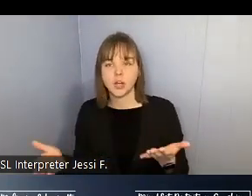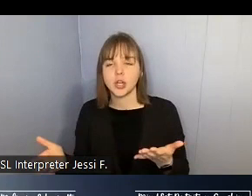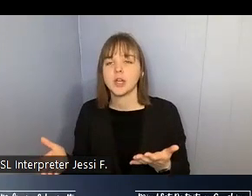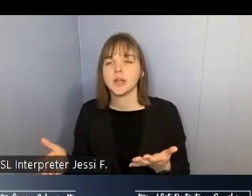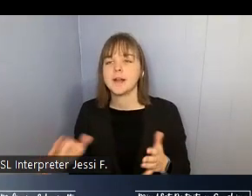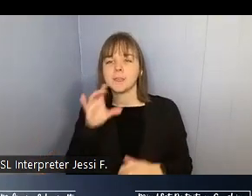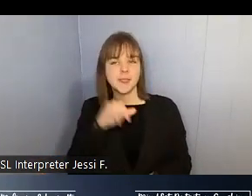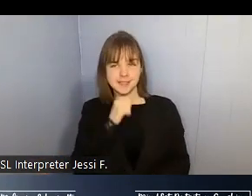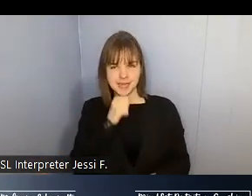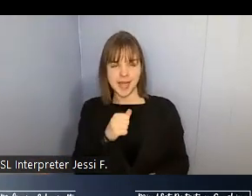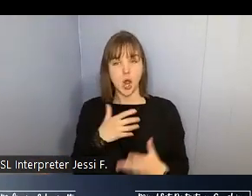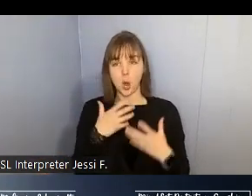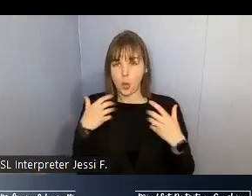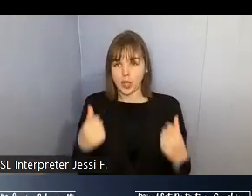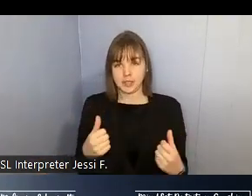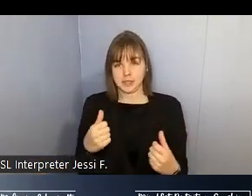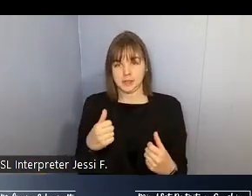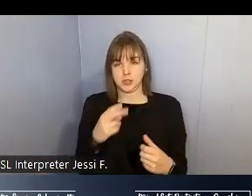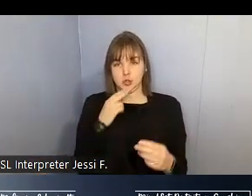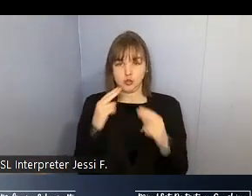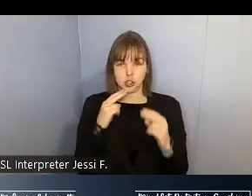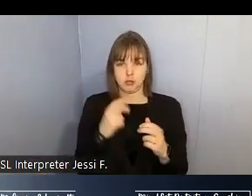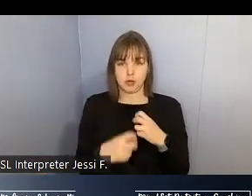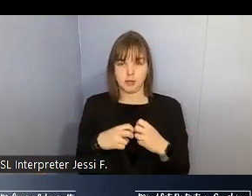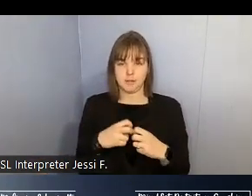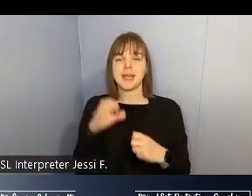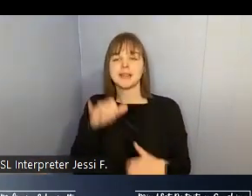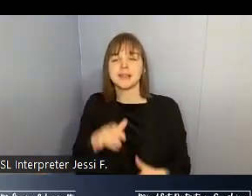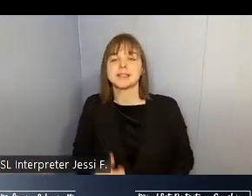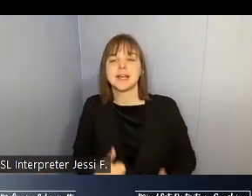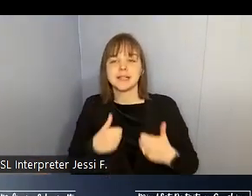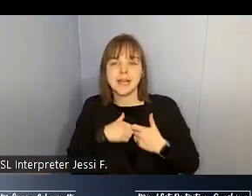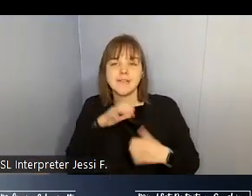You have a lifestyle habit and mindset problem. So we want to start to deconstruct and reverse